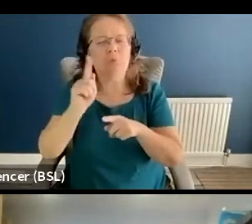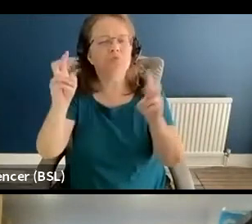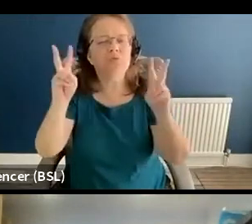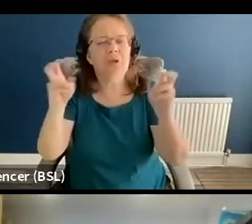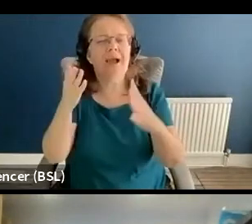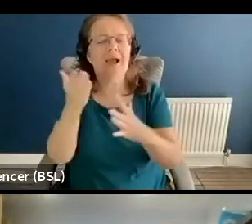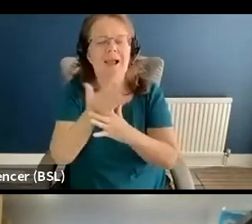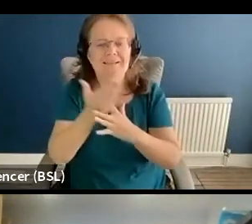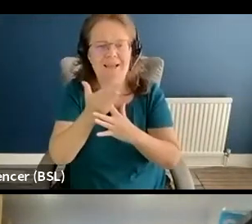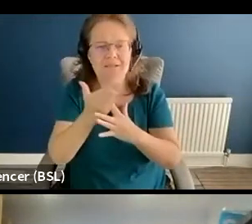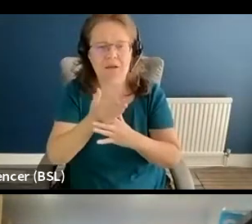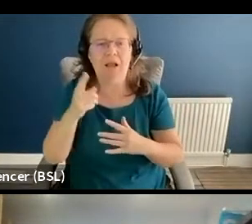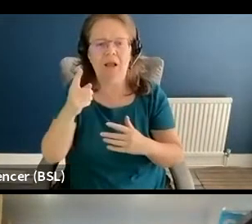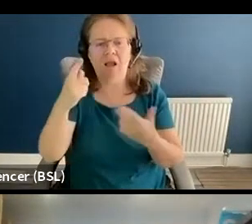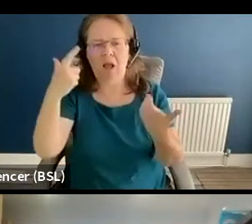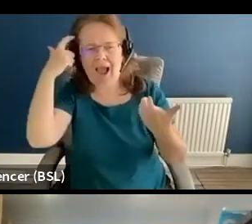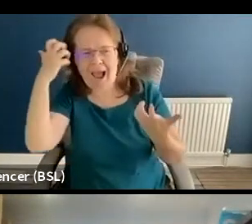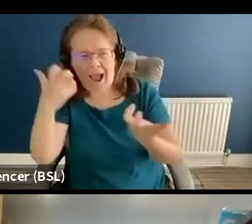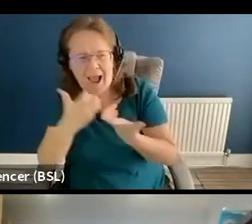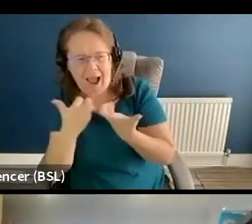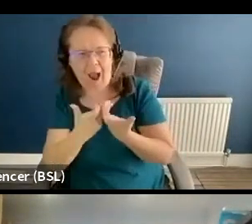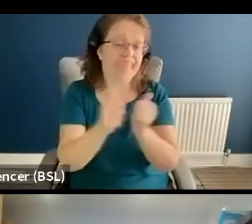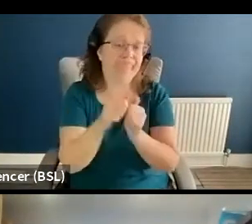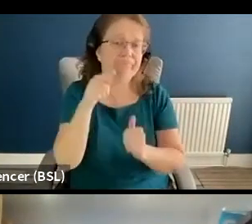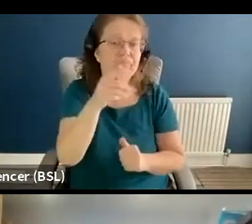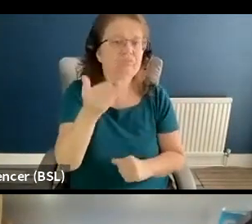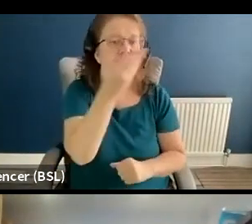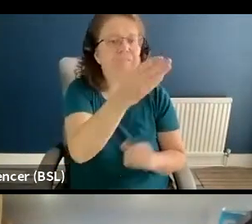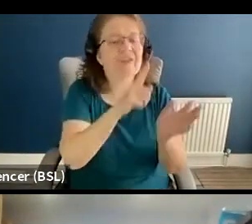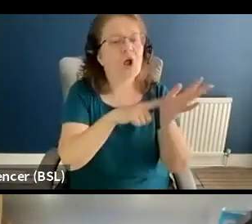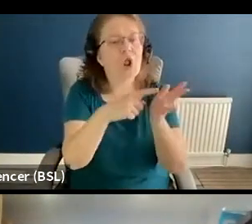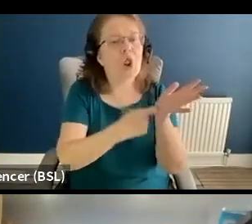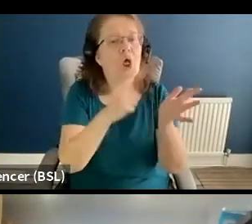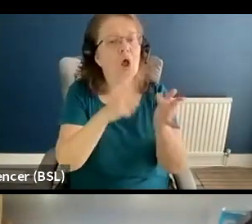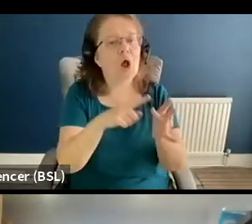The principles behind it and how to apply that in practice. Consider accessibility from the start.